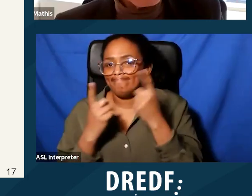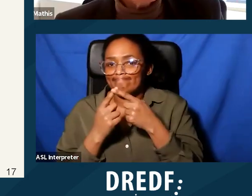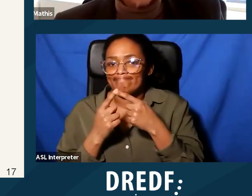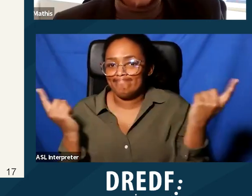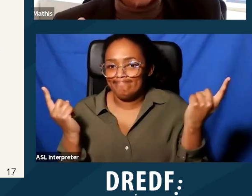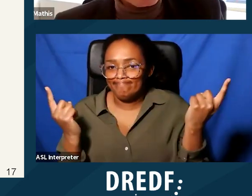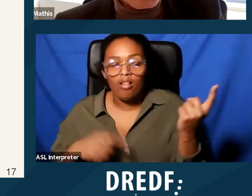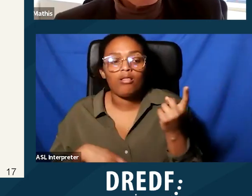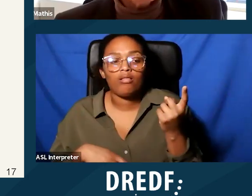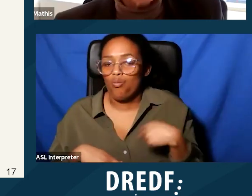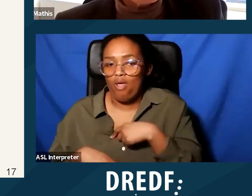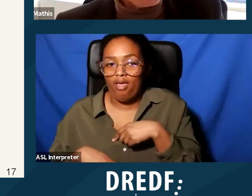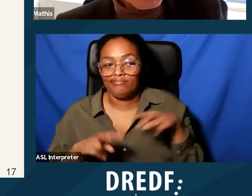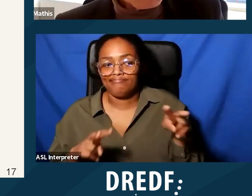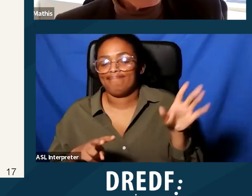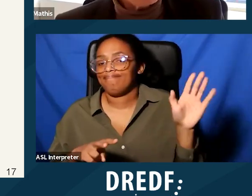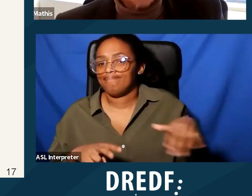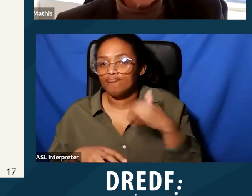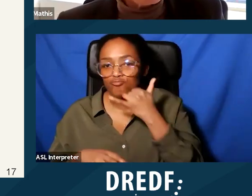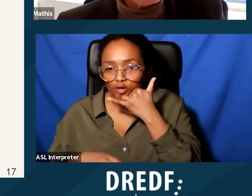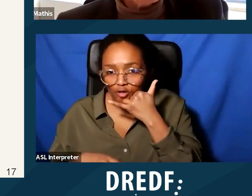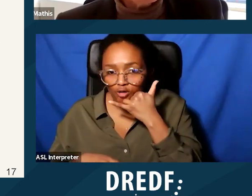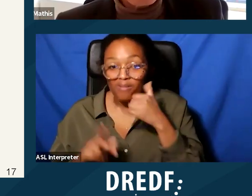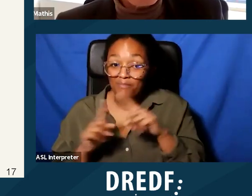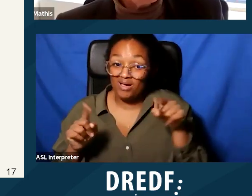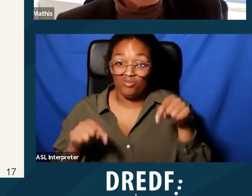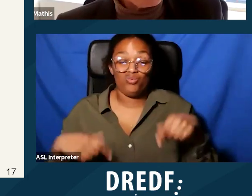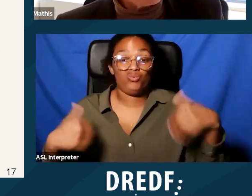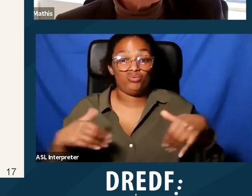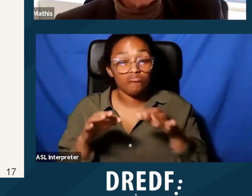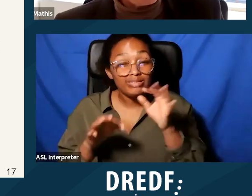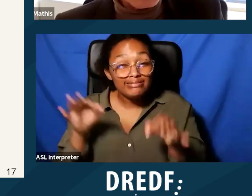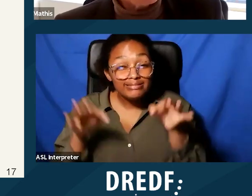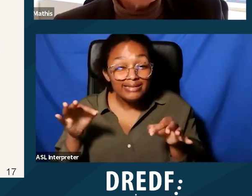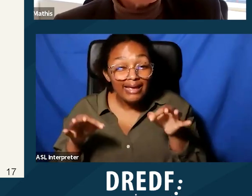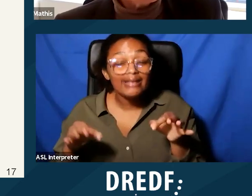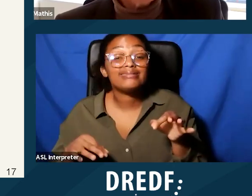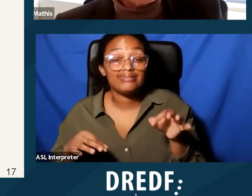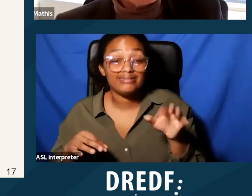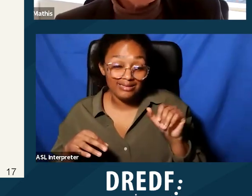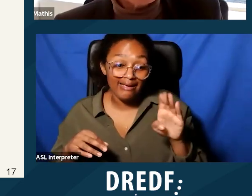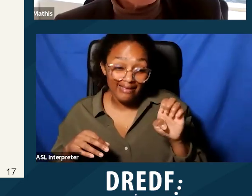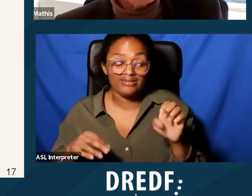We wholeheartedly disagree with that. We think they are wrong. But this is very,